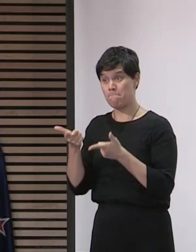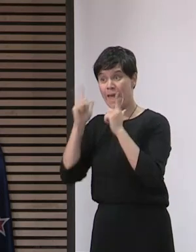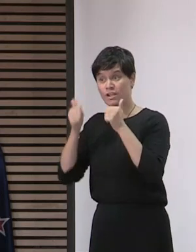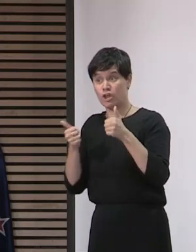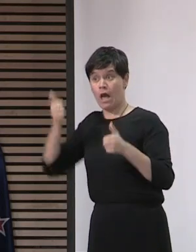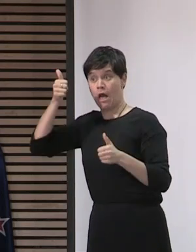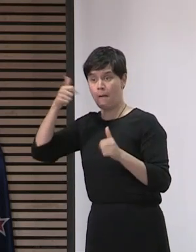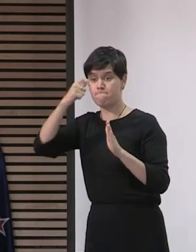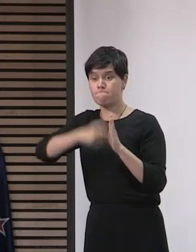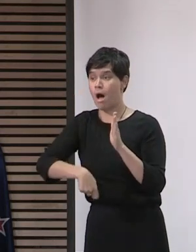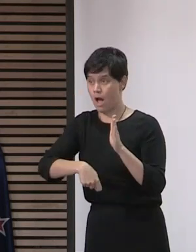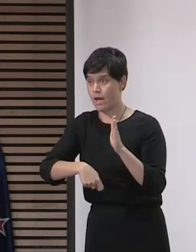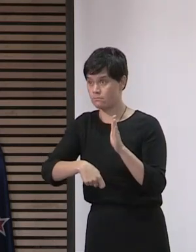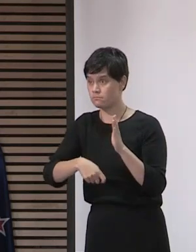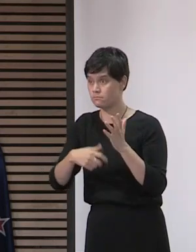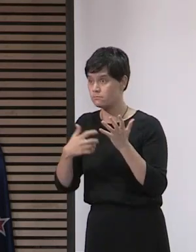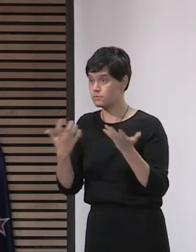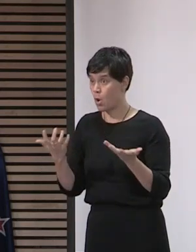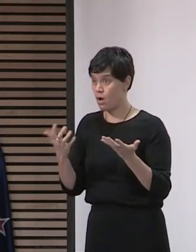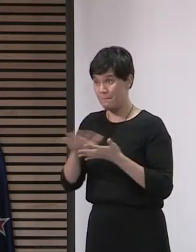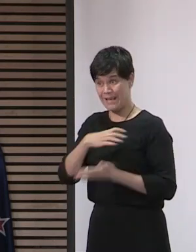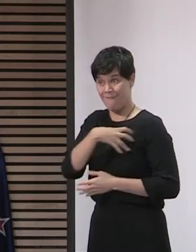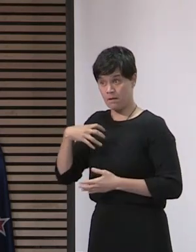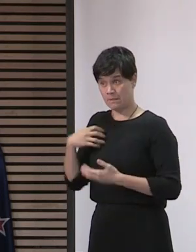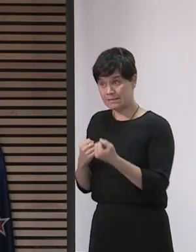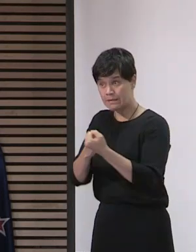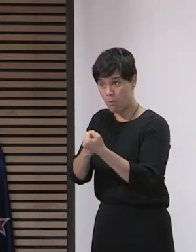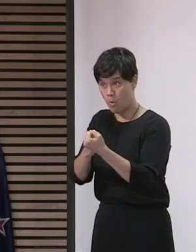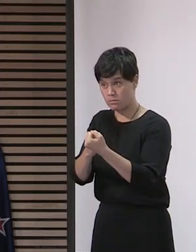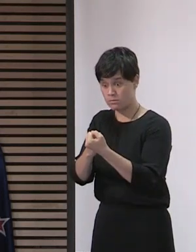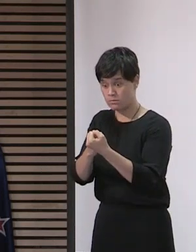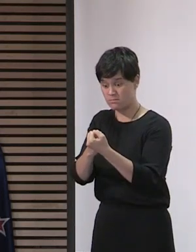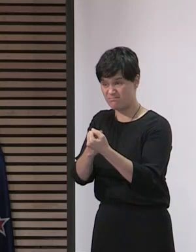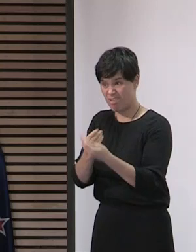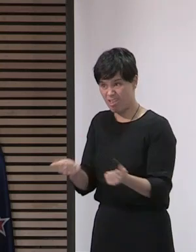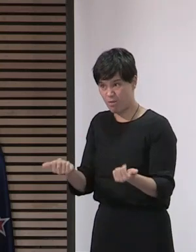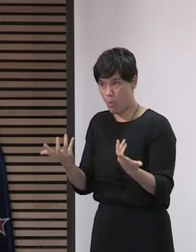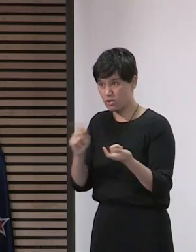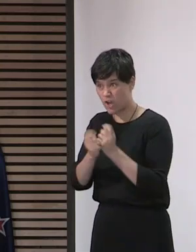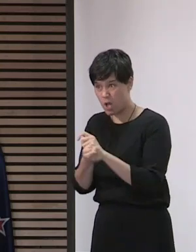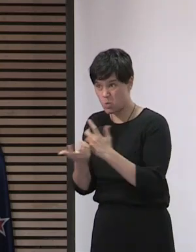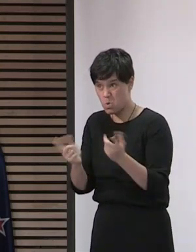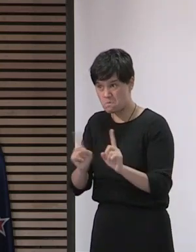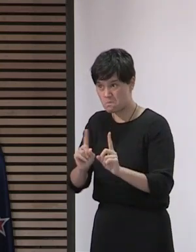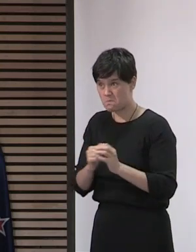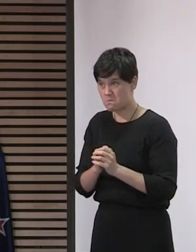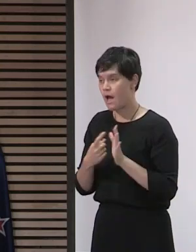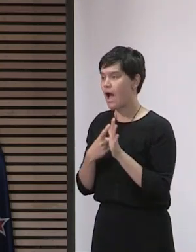What did you make of the buyout of Stuff Ltd today? Does that make it easier for